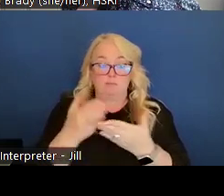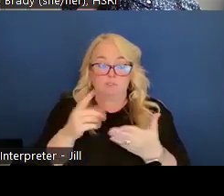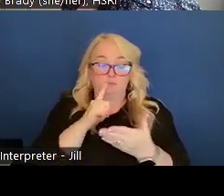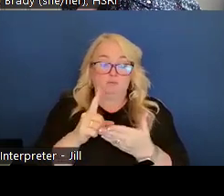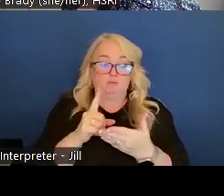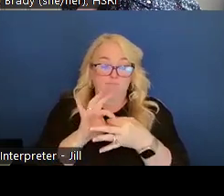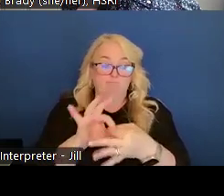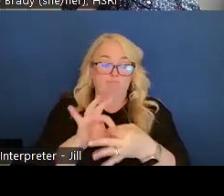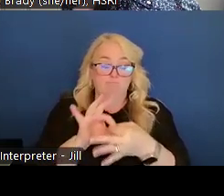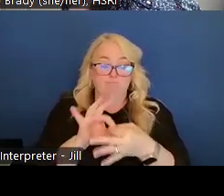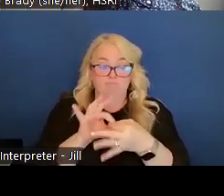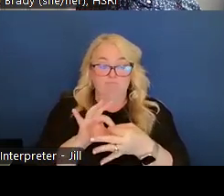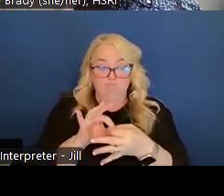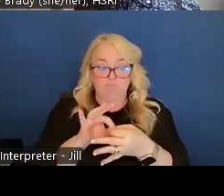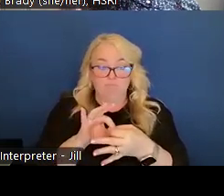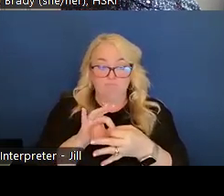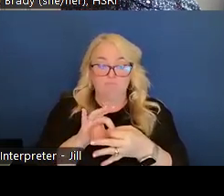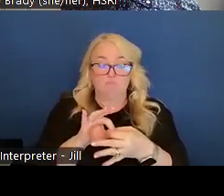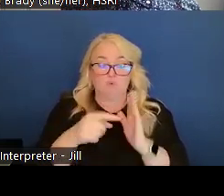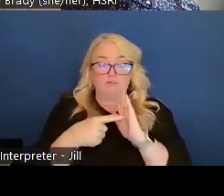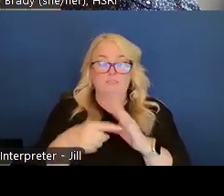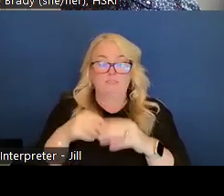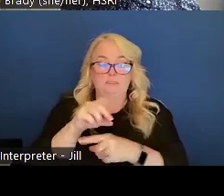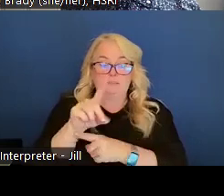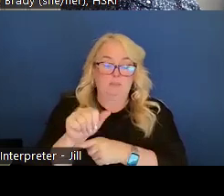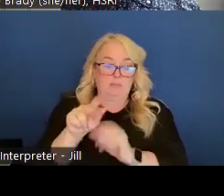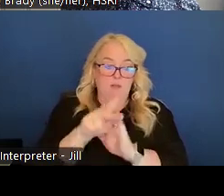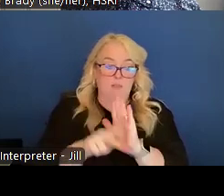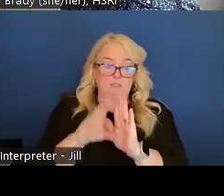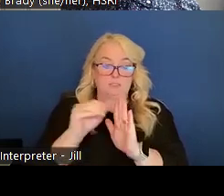service systems. On the right of this slide, you'll see an image